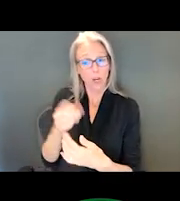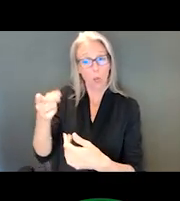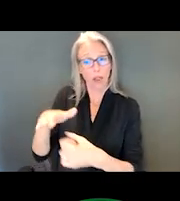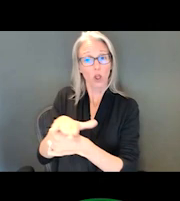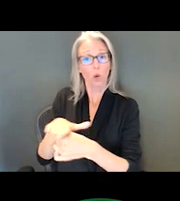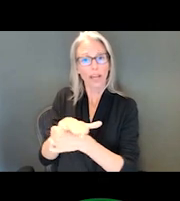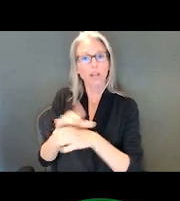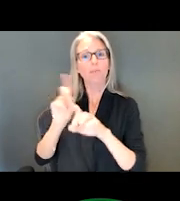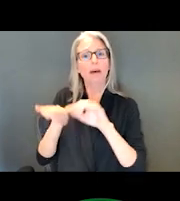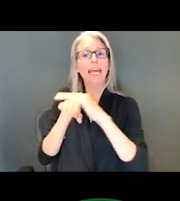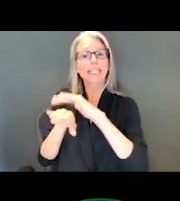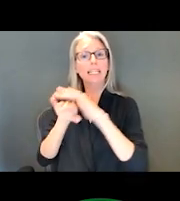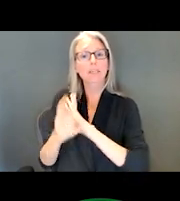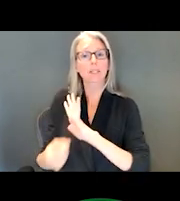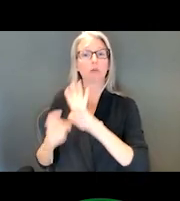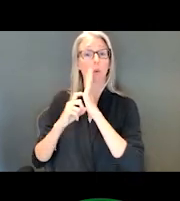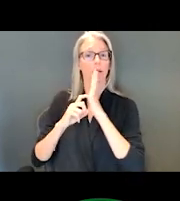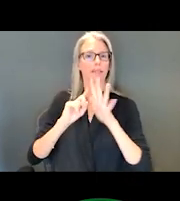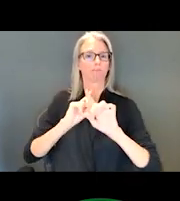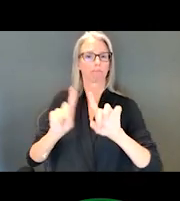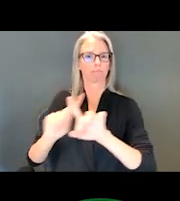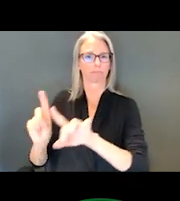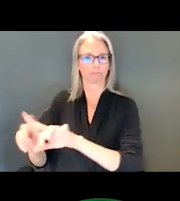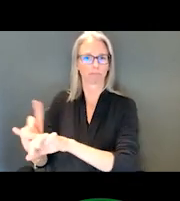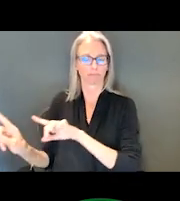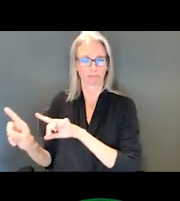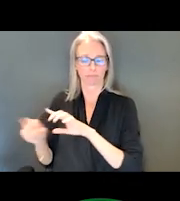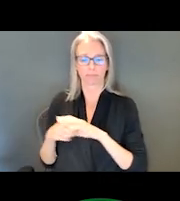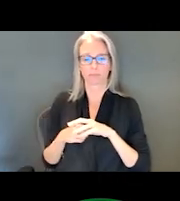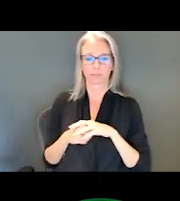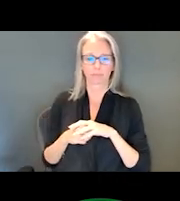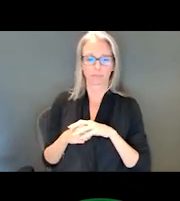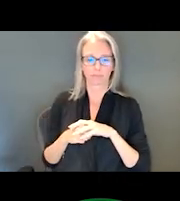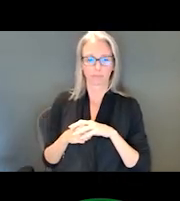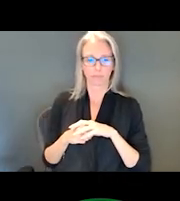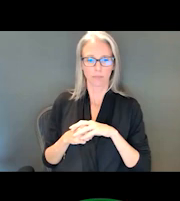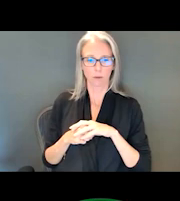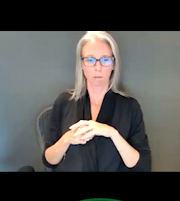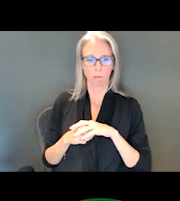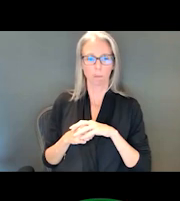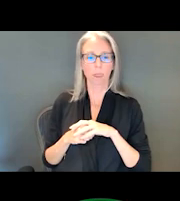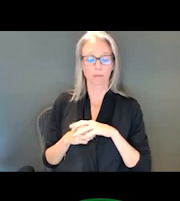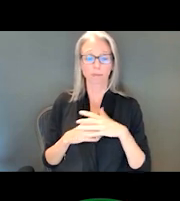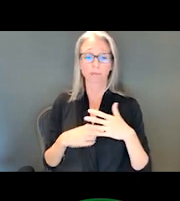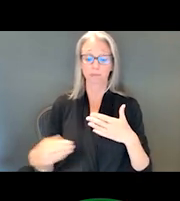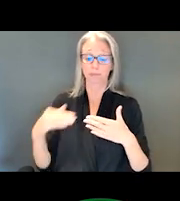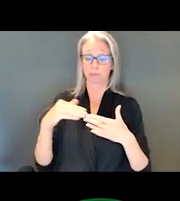Number 2, the F word is Haley put it so nicely funding. Many of the practical solutions,